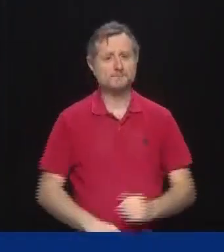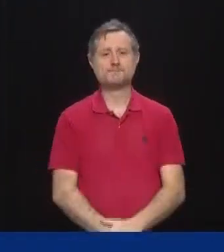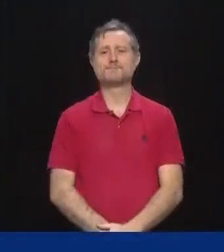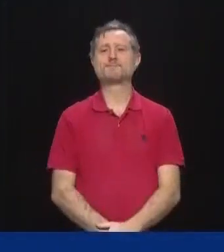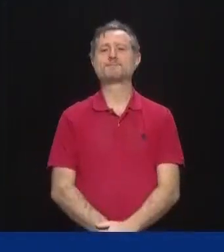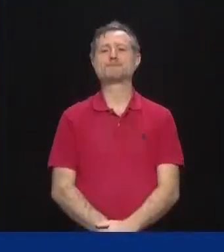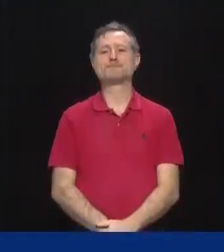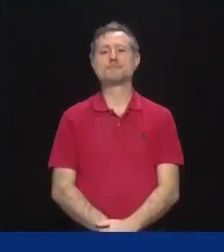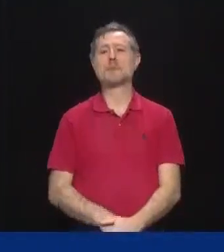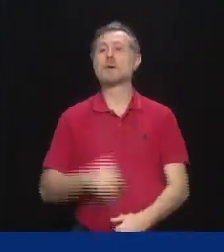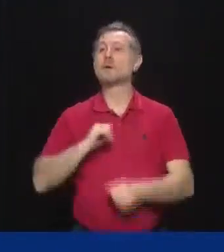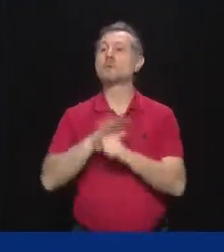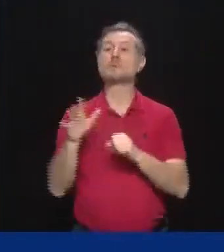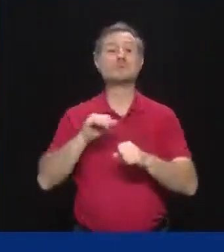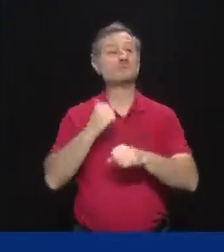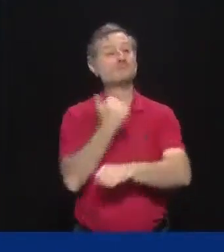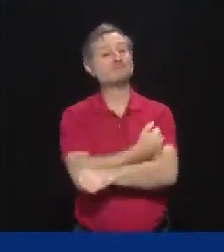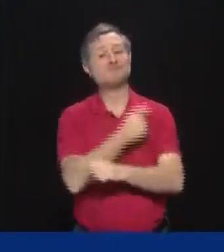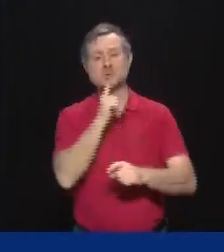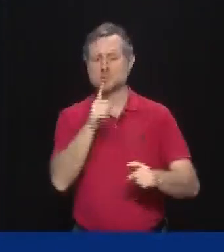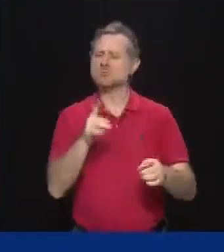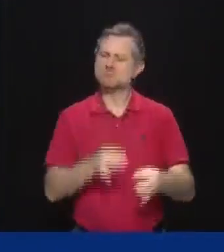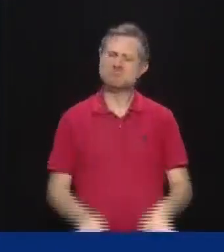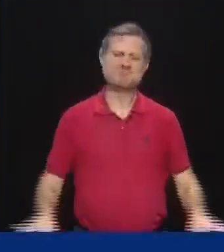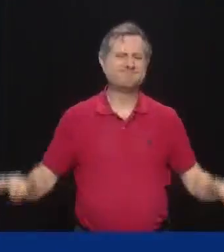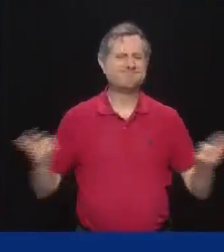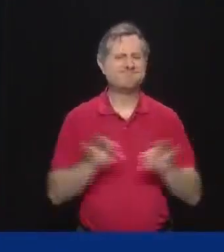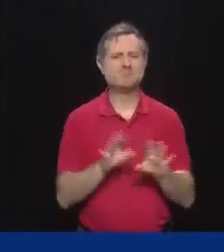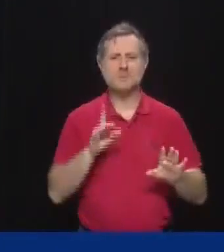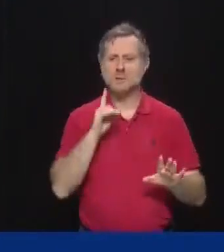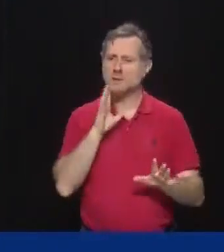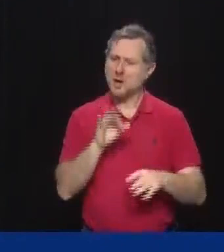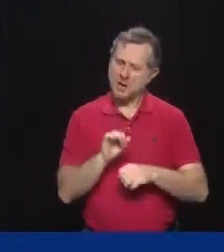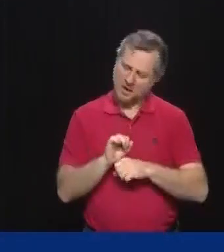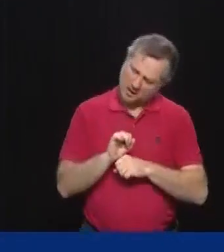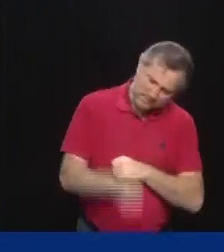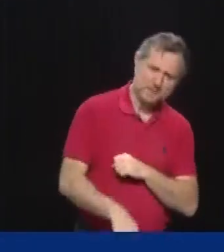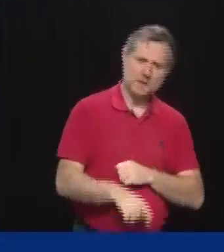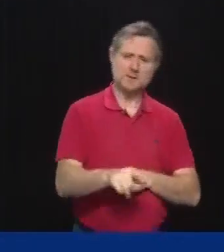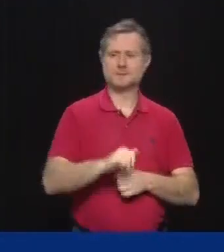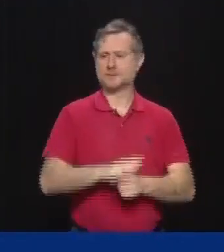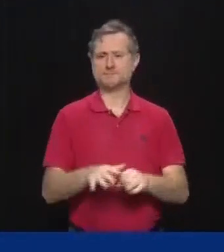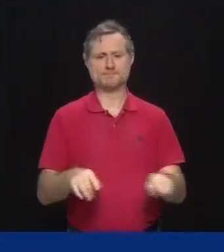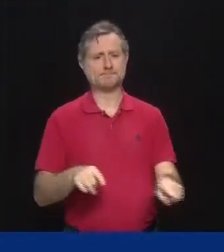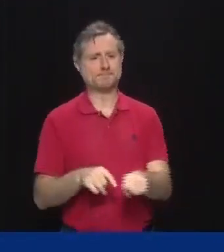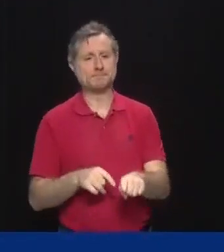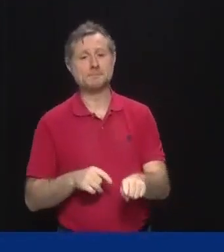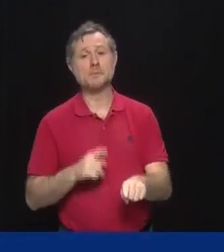THANK YOU, GOVERNOR. GOOD AFTERNOON, EVERYONE. VACCINATIONS AGAINST COVID-19 ARE A KEY TO OVERCOMING THE